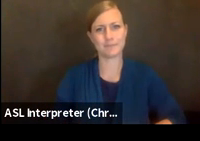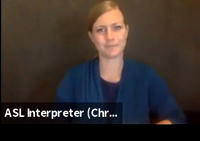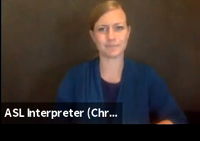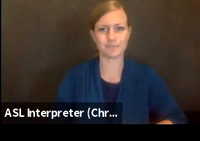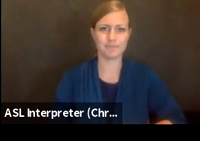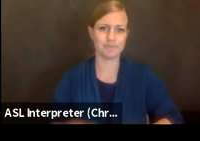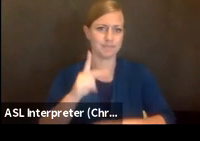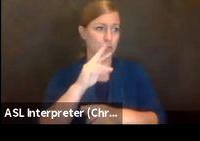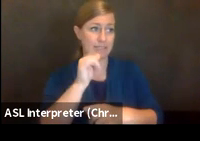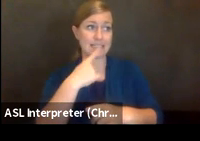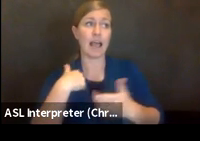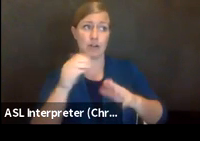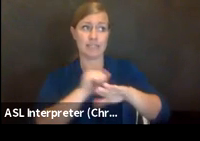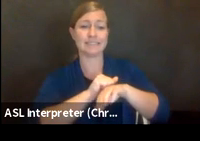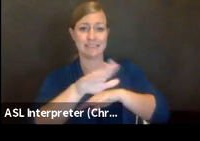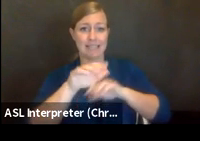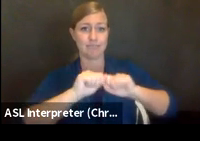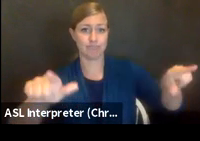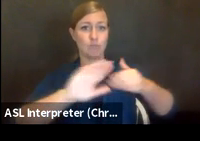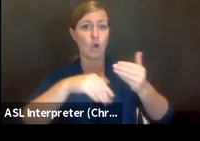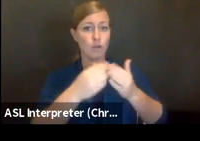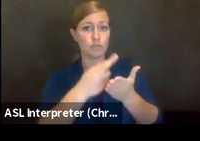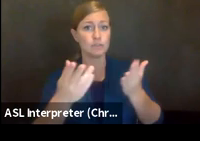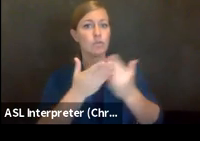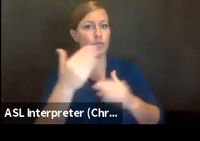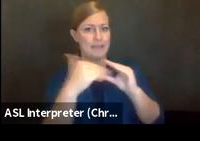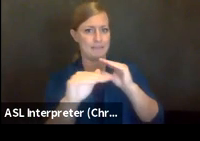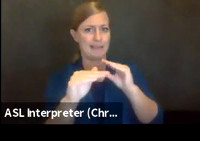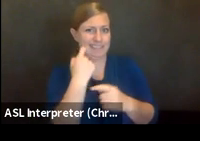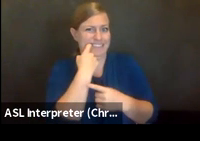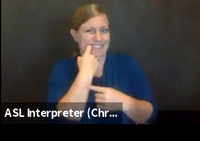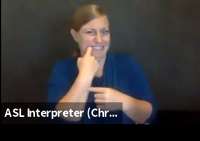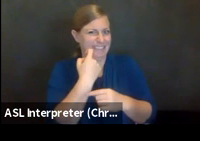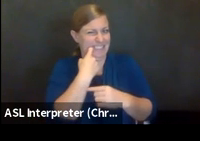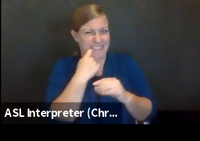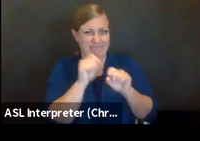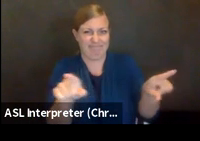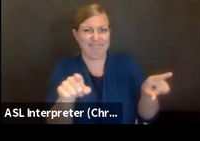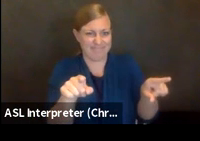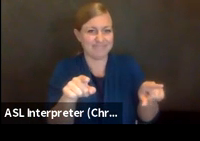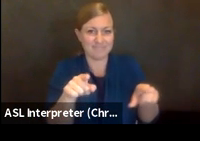Kristina Wambold: All the resources out via email. One second ago. So, you will have everything from the last three days.